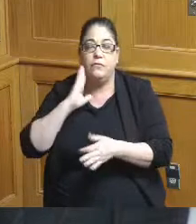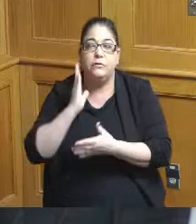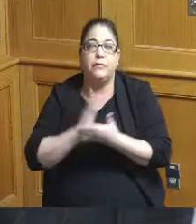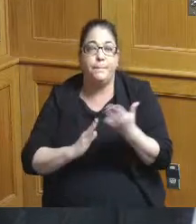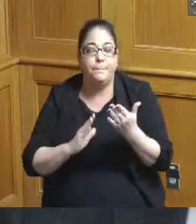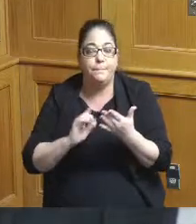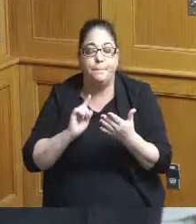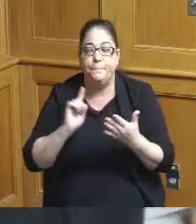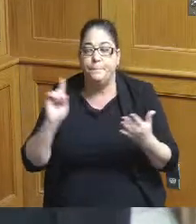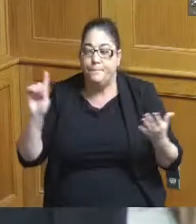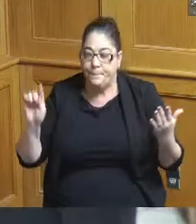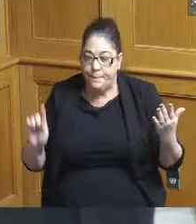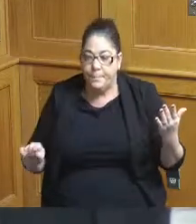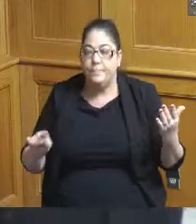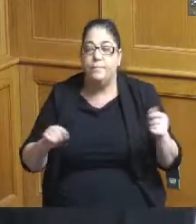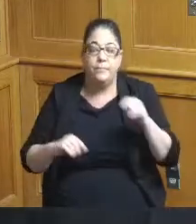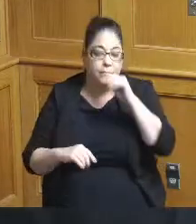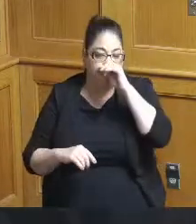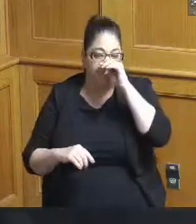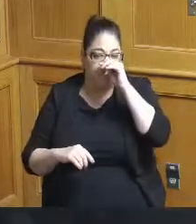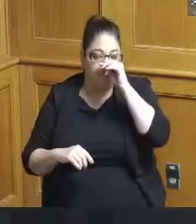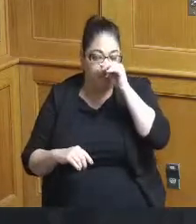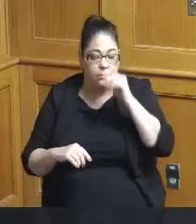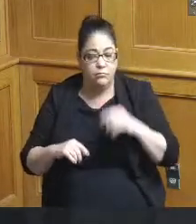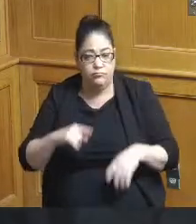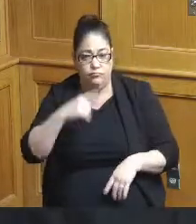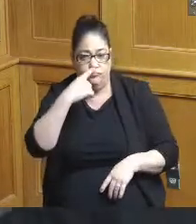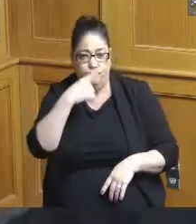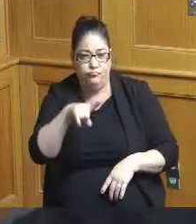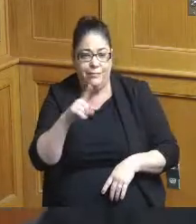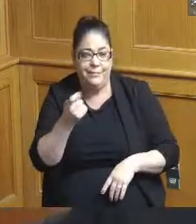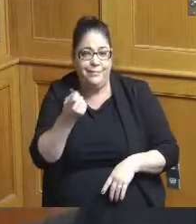that are on this document I'm wondering if we can't get a little bit more information